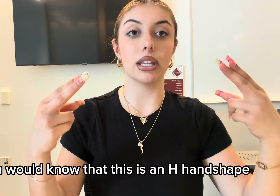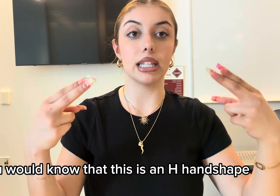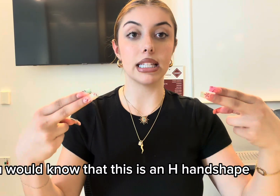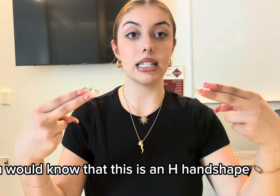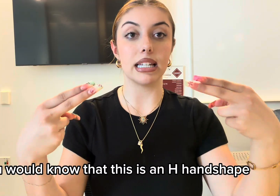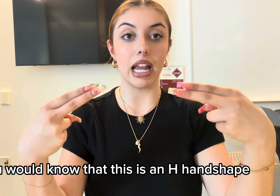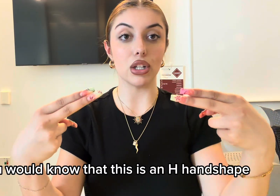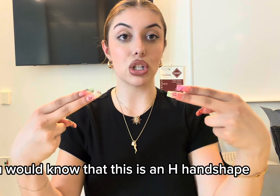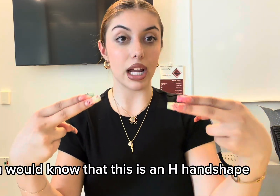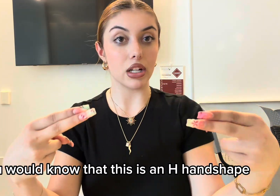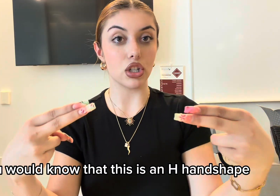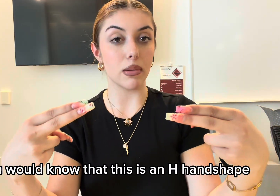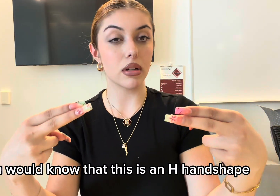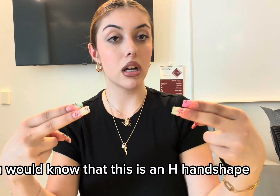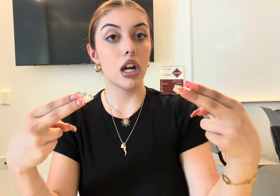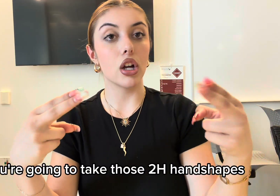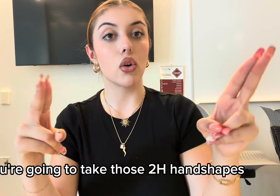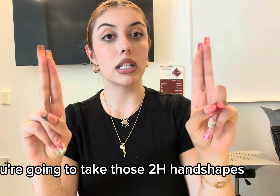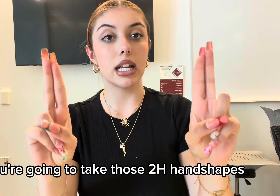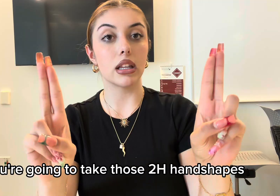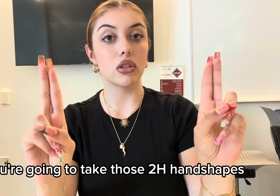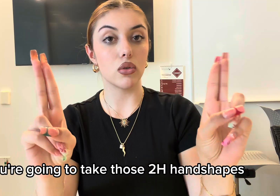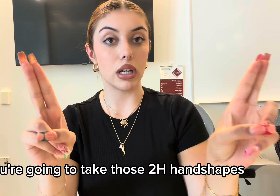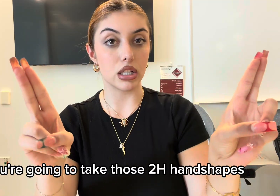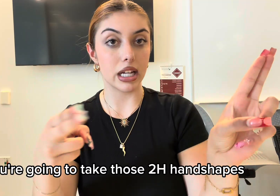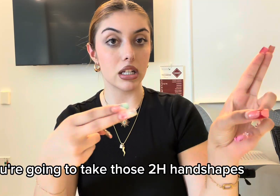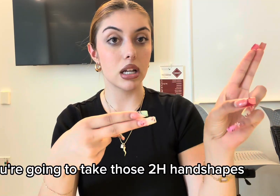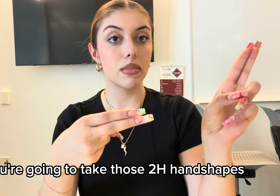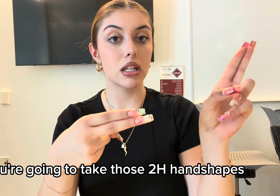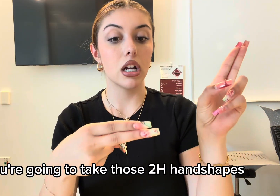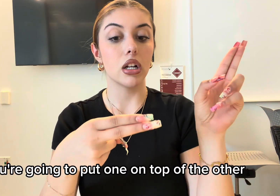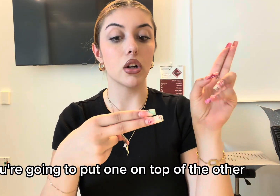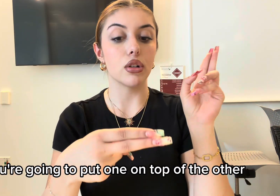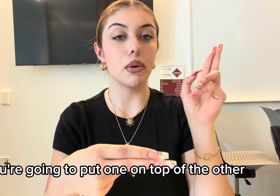that this is an H hand shape. You're going to take those two H hand shapes. You're going to